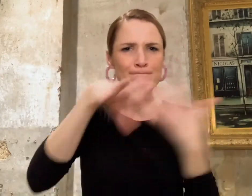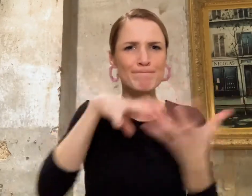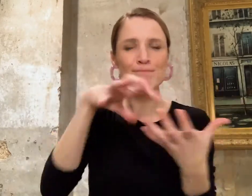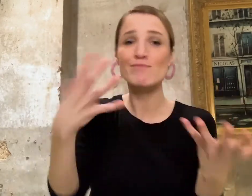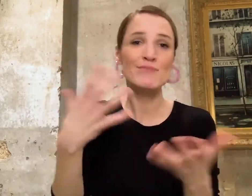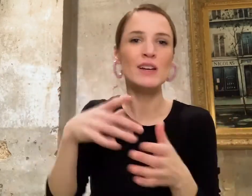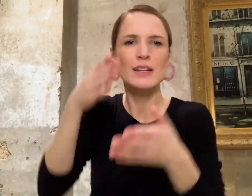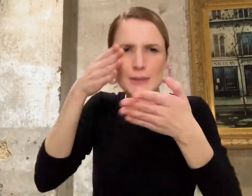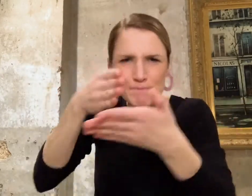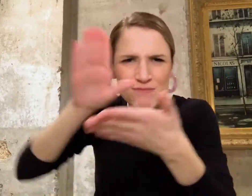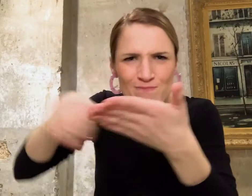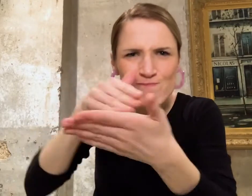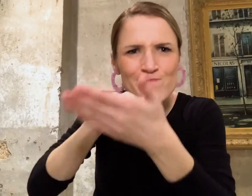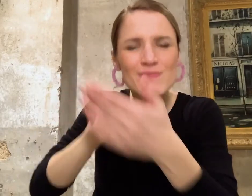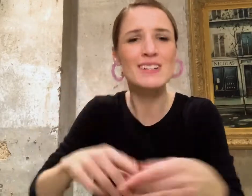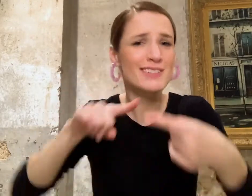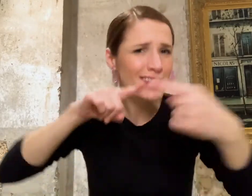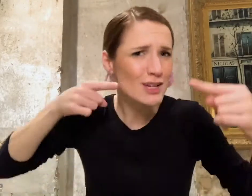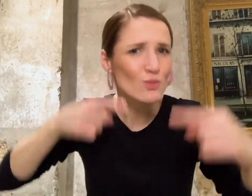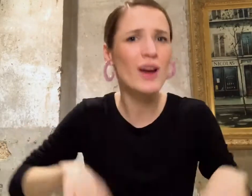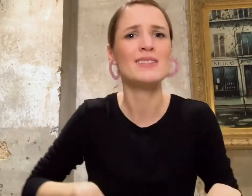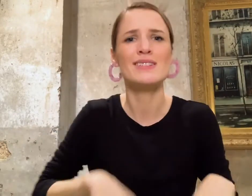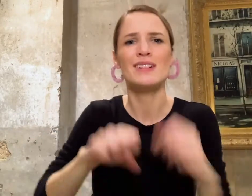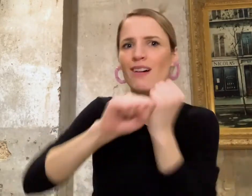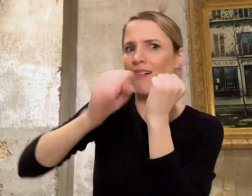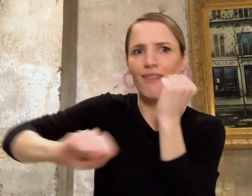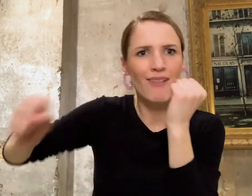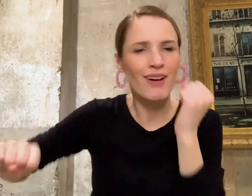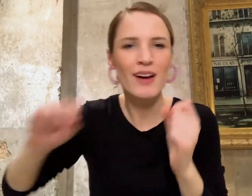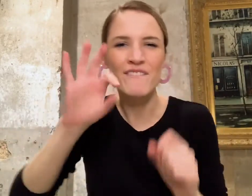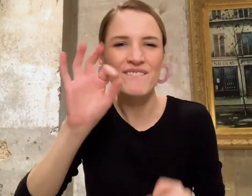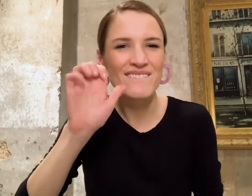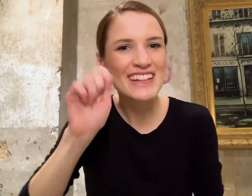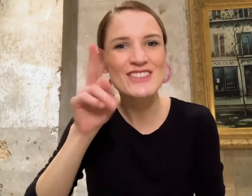(high contrast, centralized focus, exaggeration of specific features),